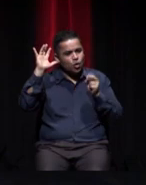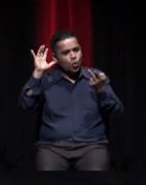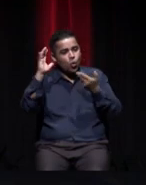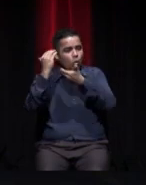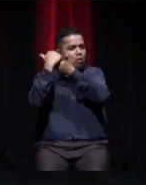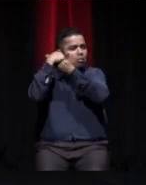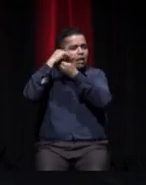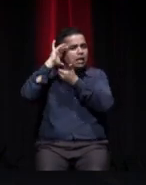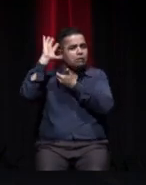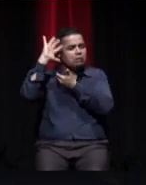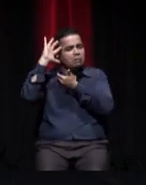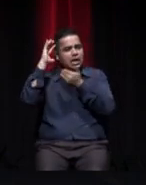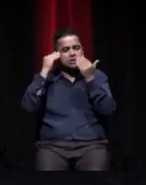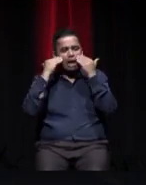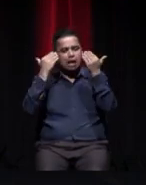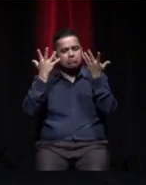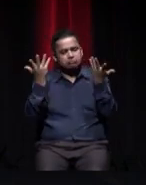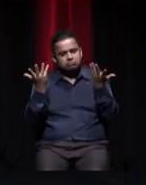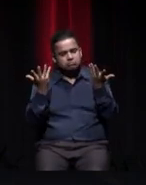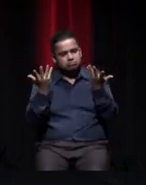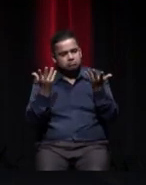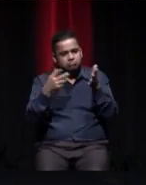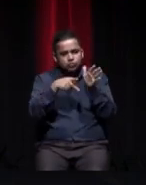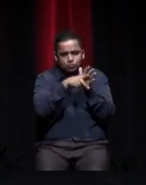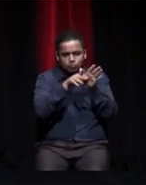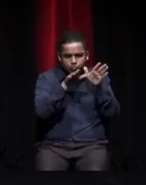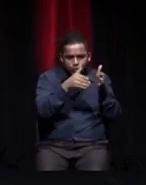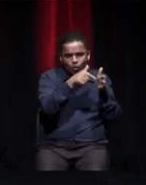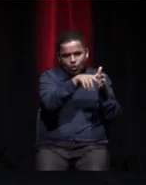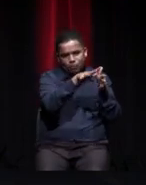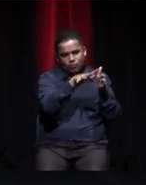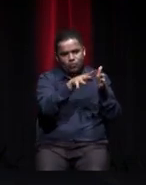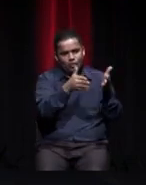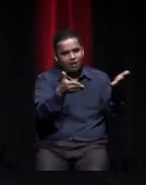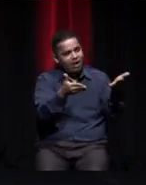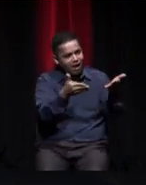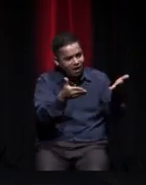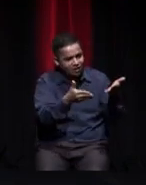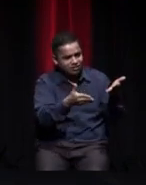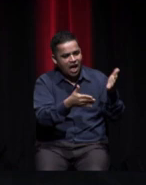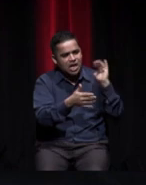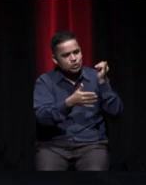of the fabricated discursive reality itself,